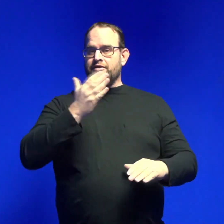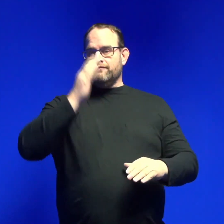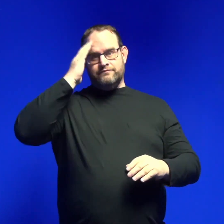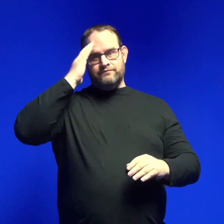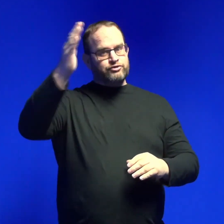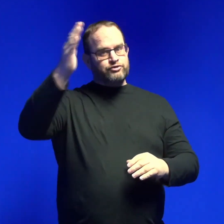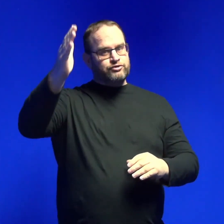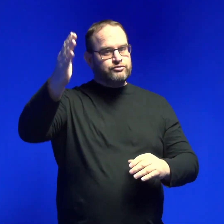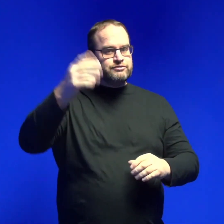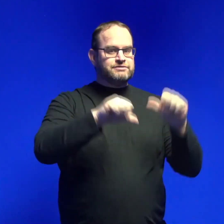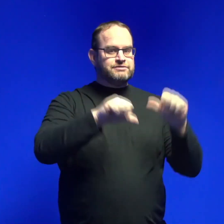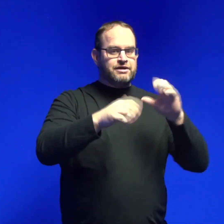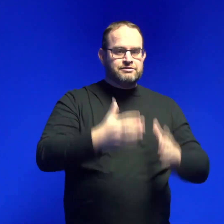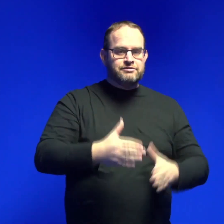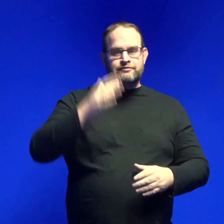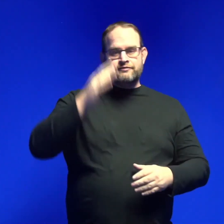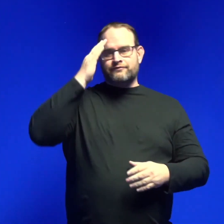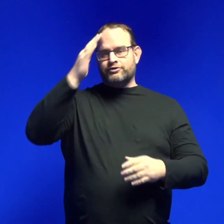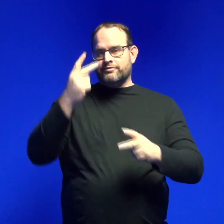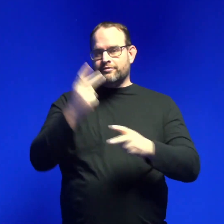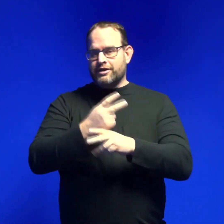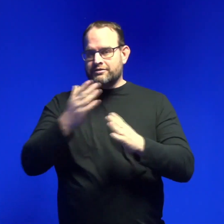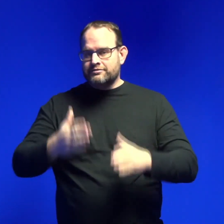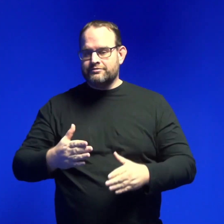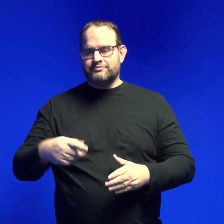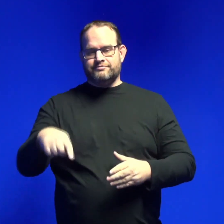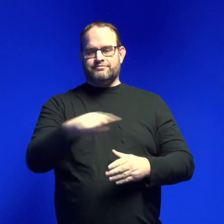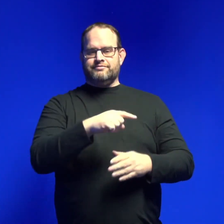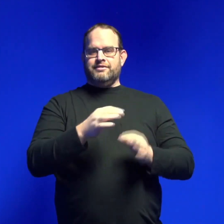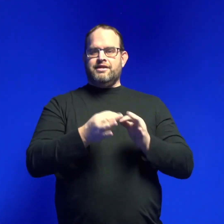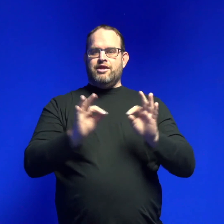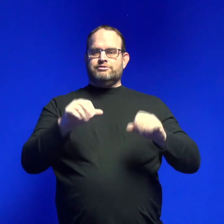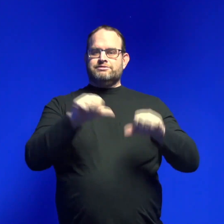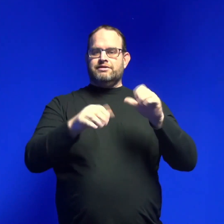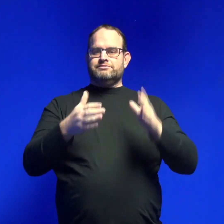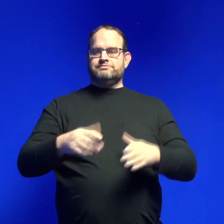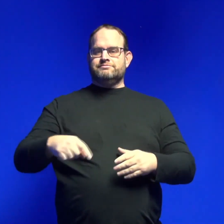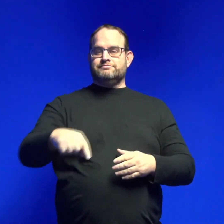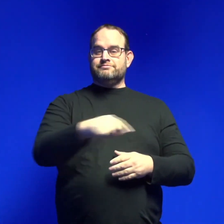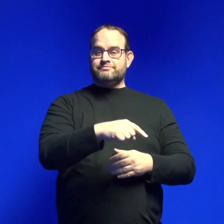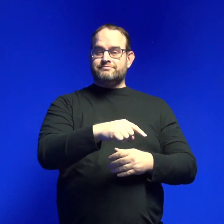After all, they are our future scientists, mathematicians, and language scientists.